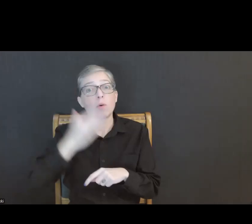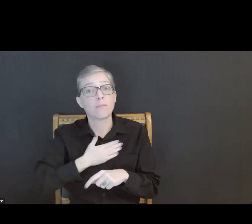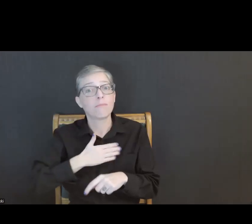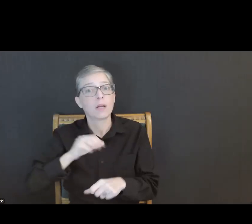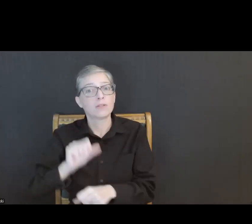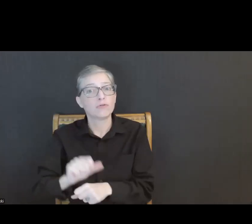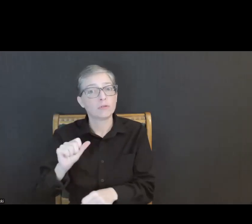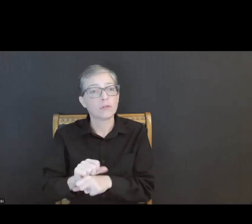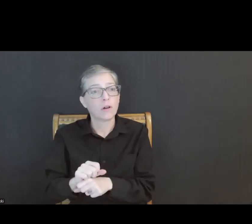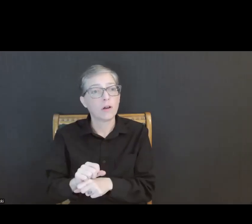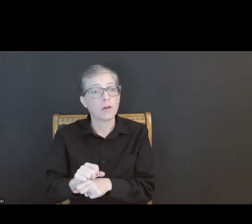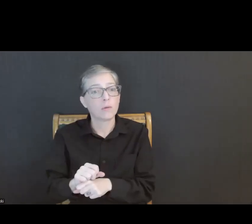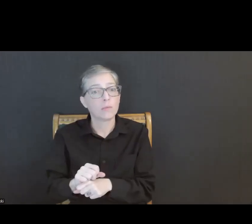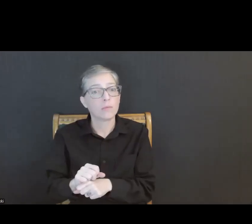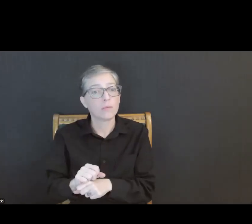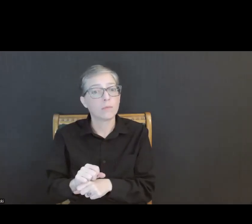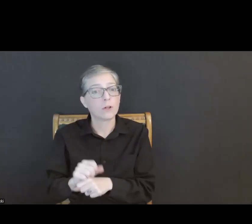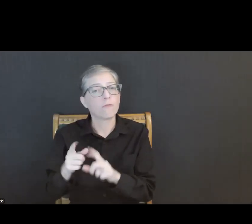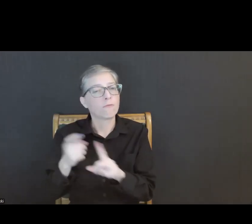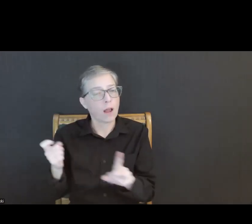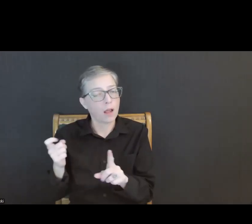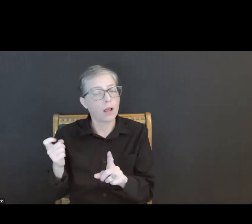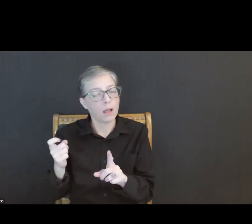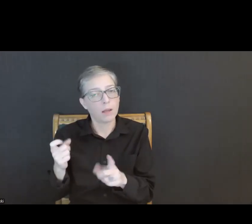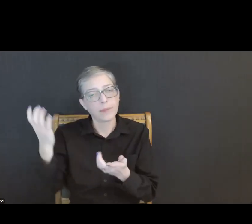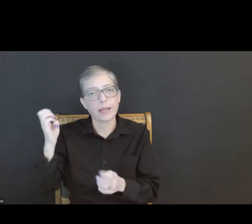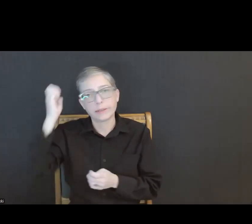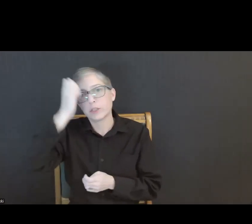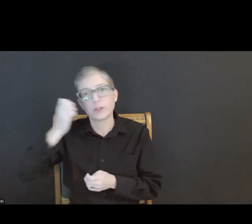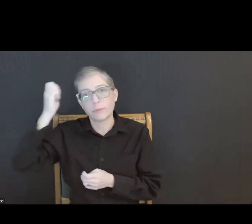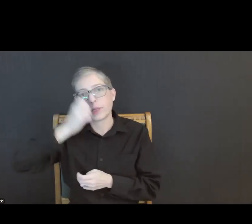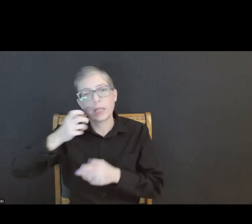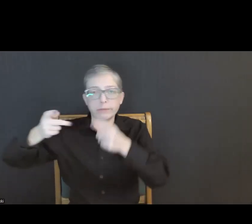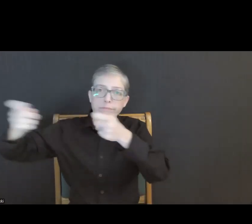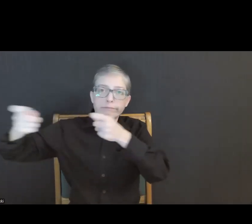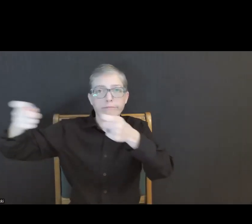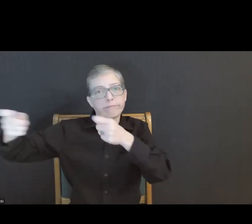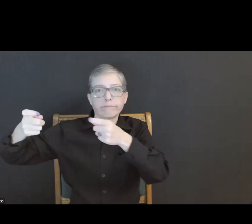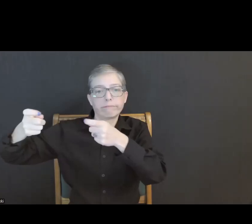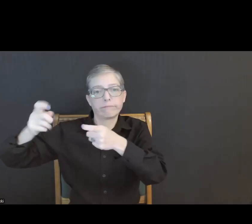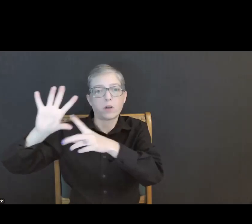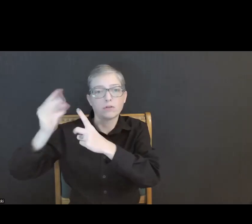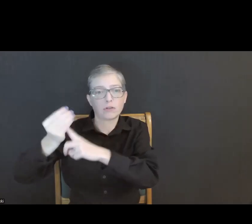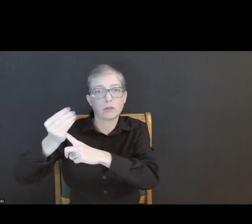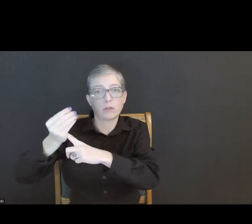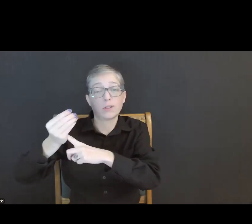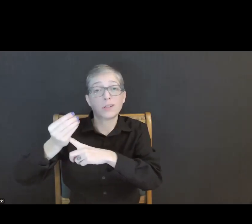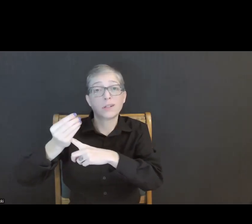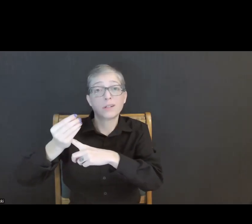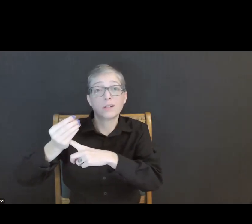the European culture and sometimes the systems just don't match you which forced me to say I